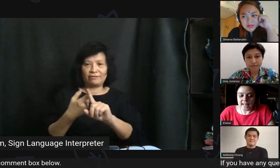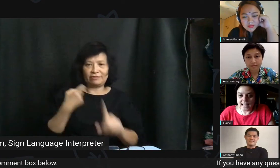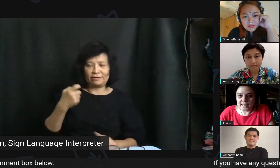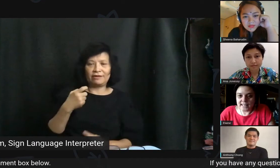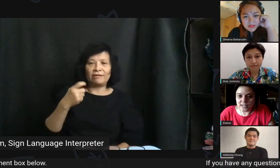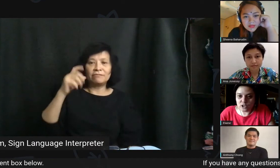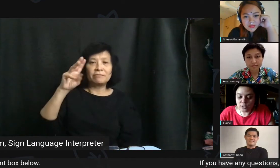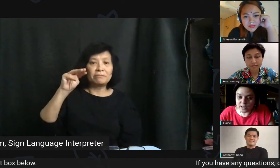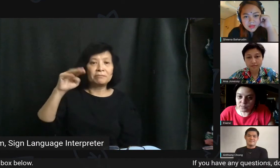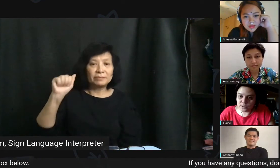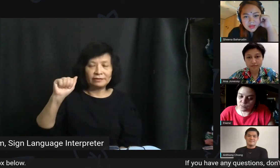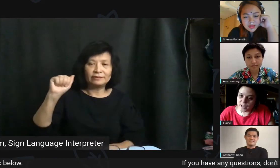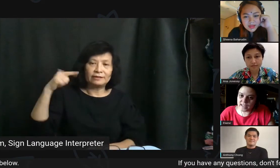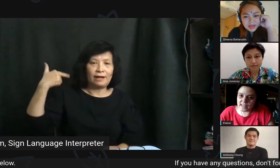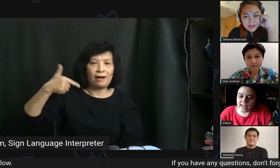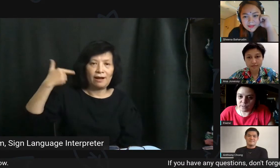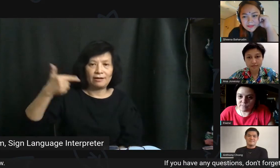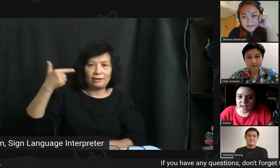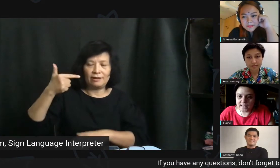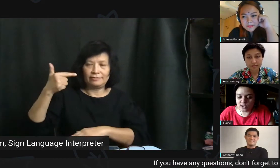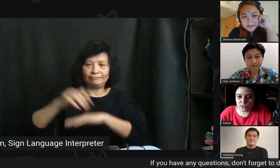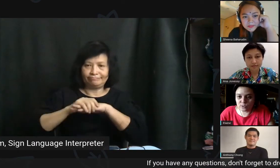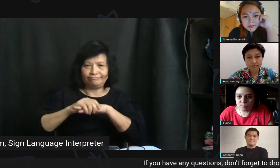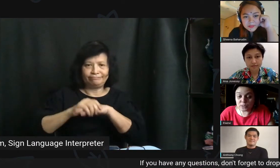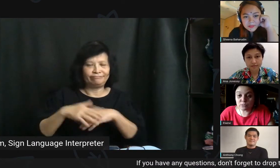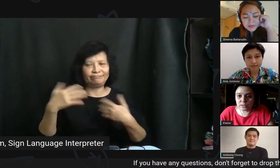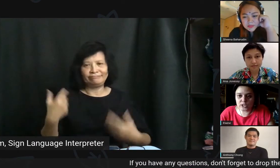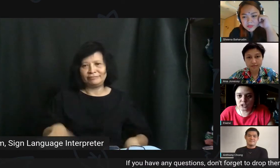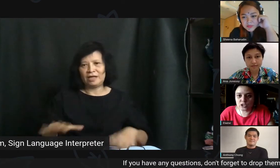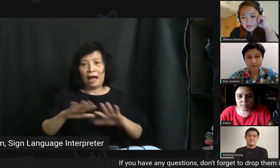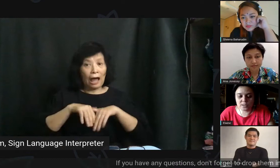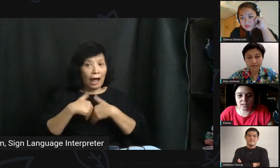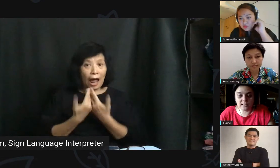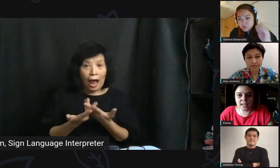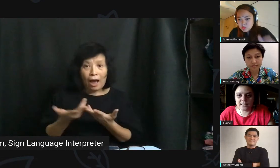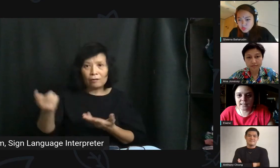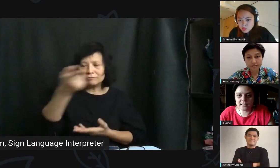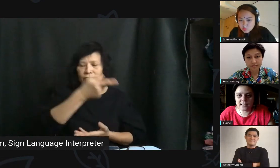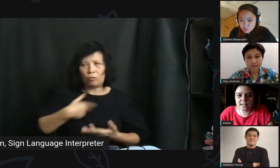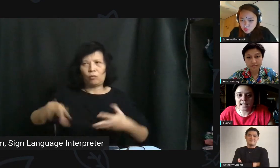And it is incredible the way that we’ve managed to build relationships online.